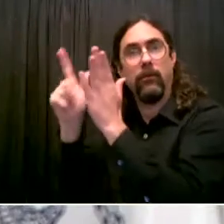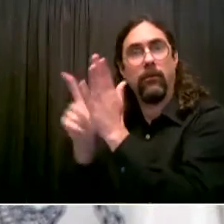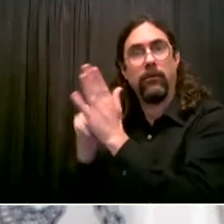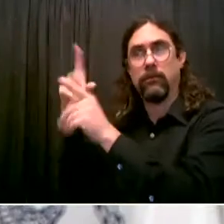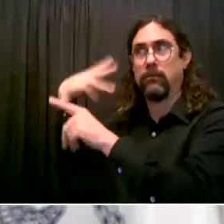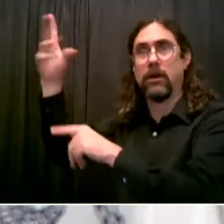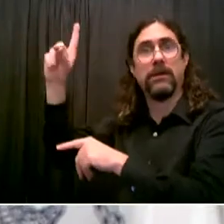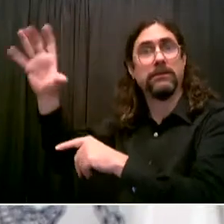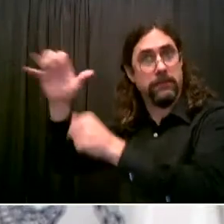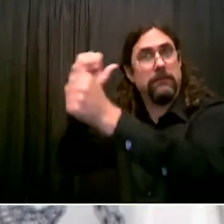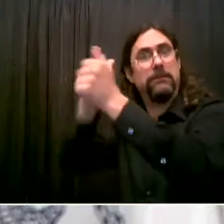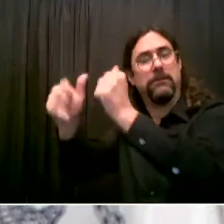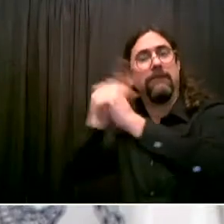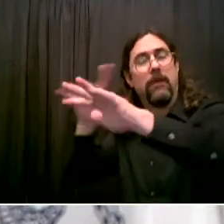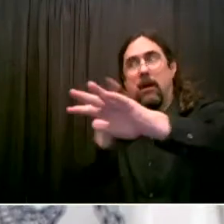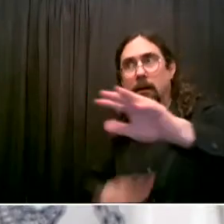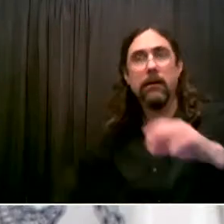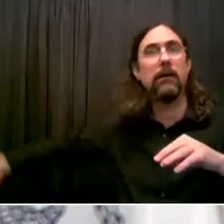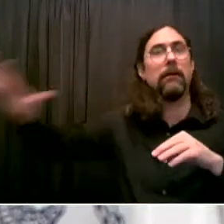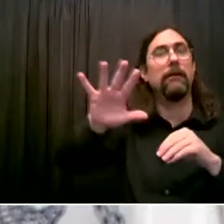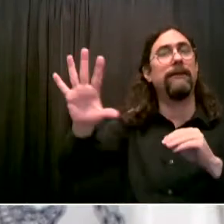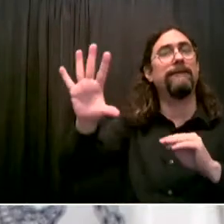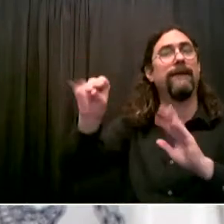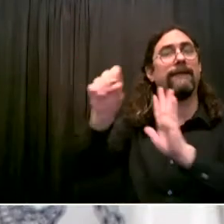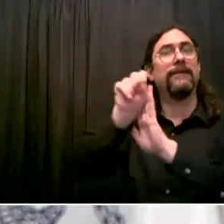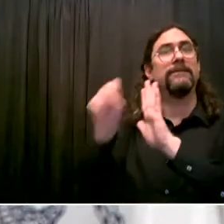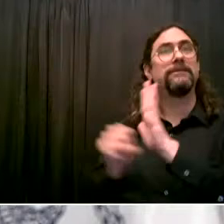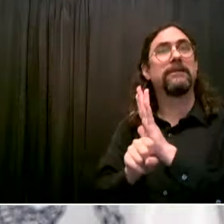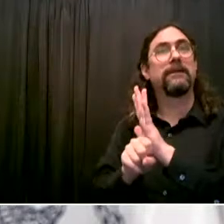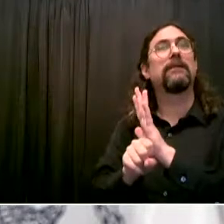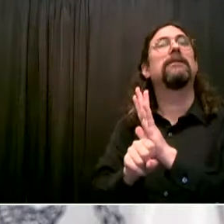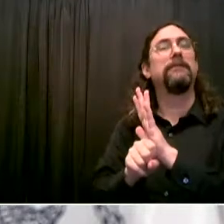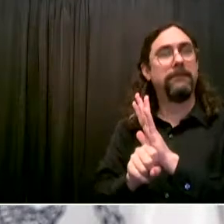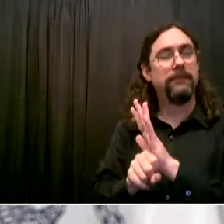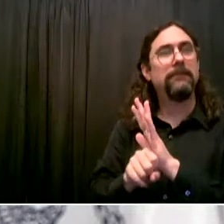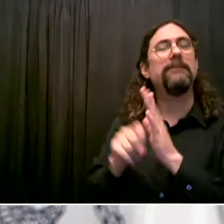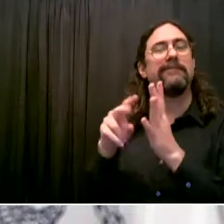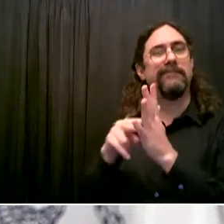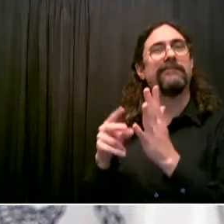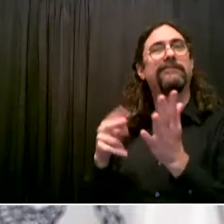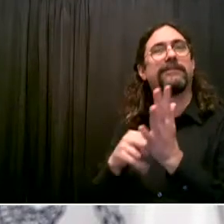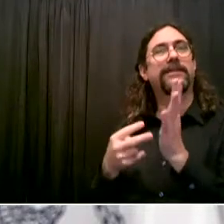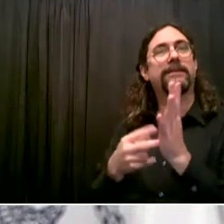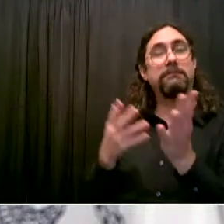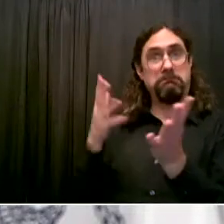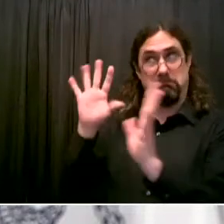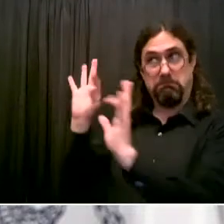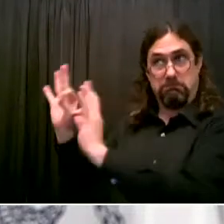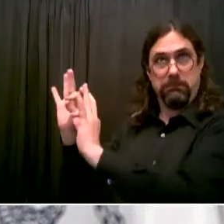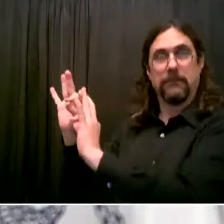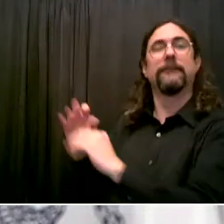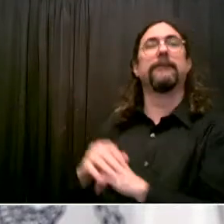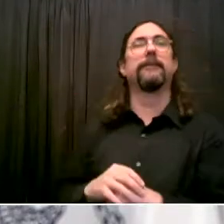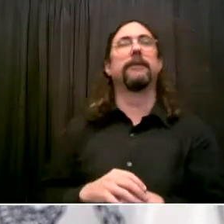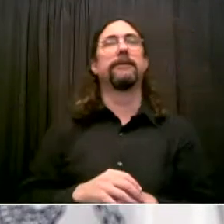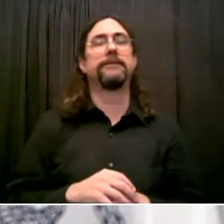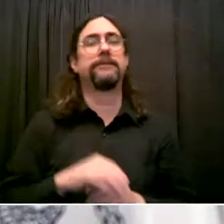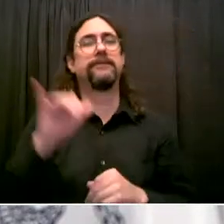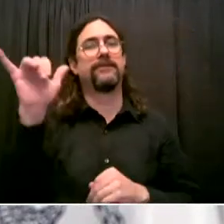GUNS INTO THE CITY. THAT WOULD BE SO IMPORTANT TO EVERYTHING WE